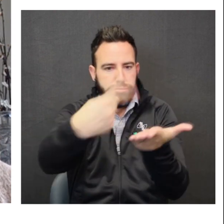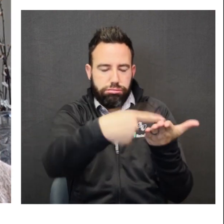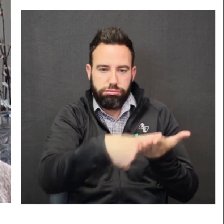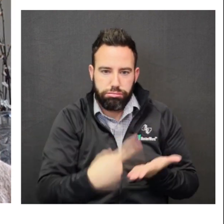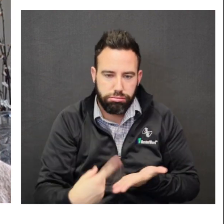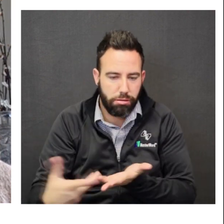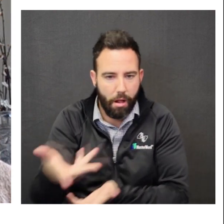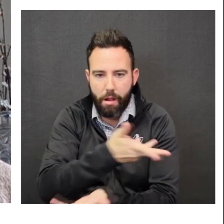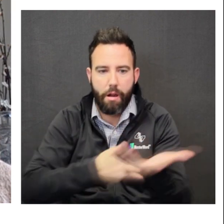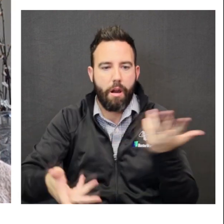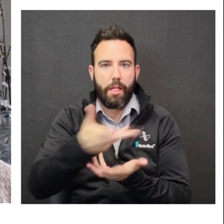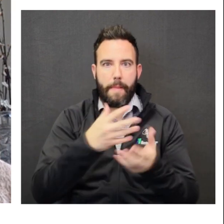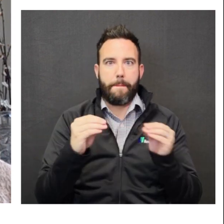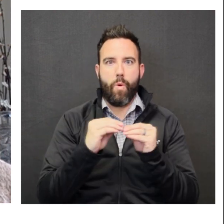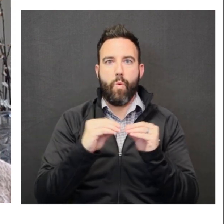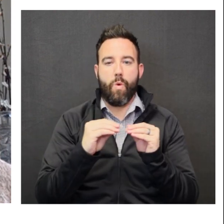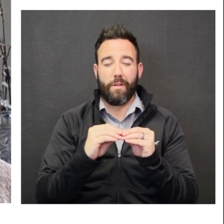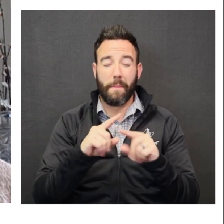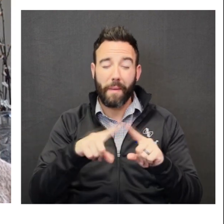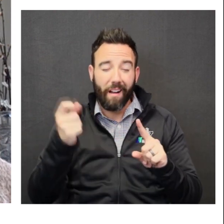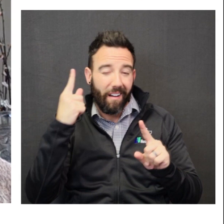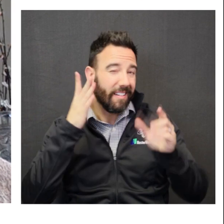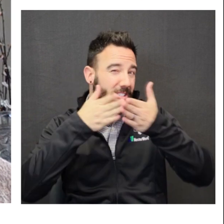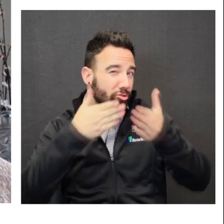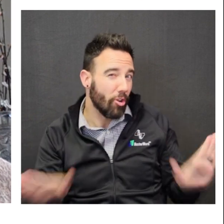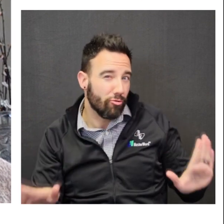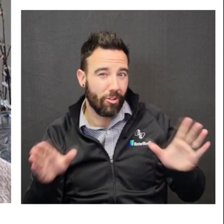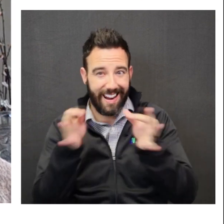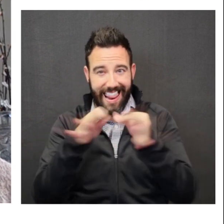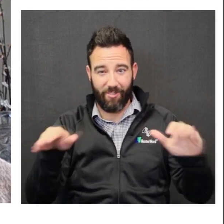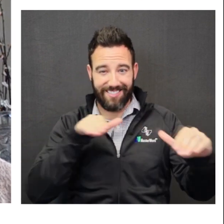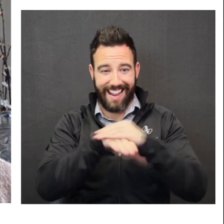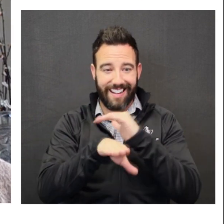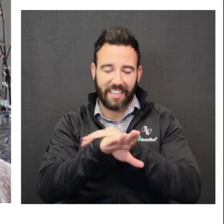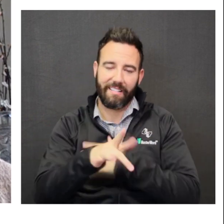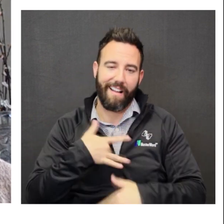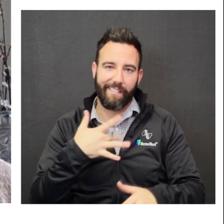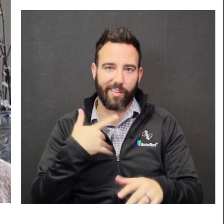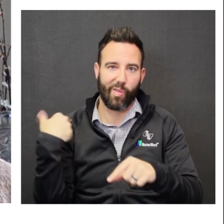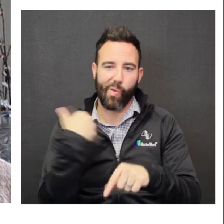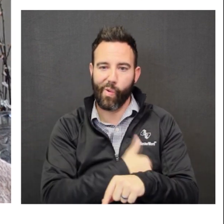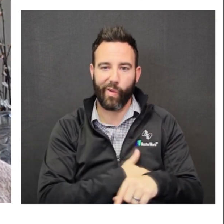I think, I think it's been a step back and I think we have a lot of work to do to make sure we